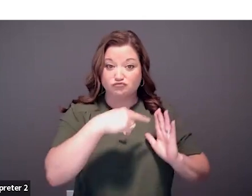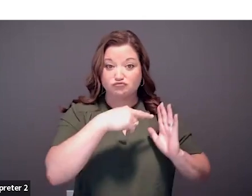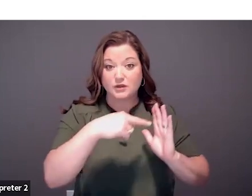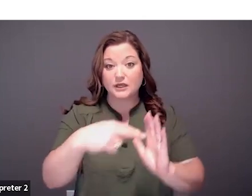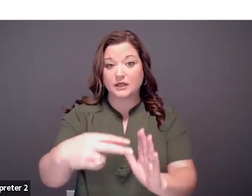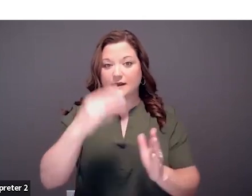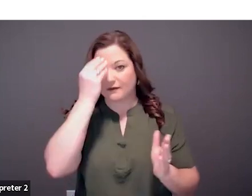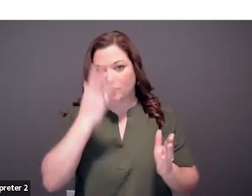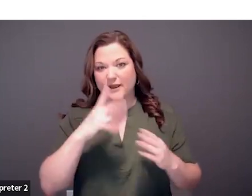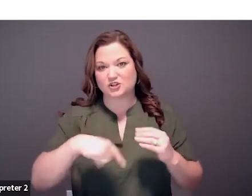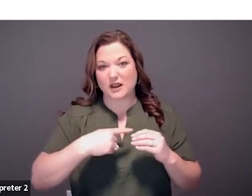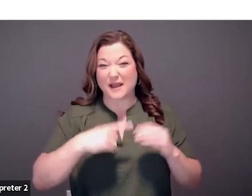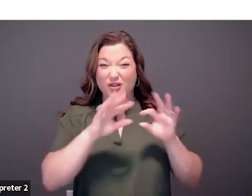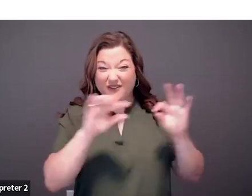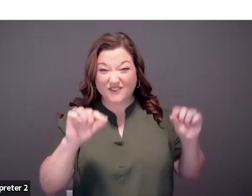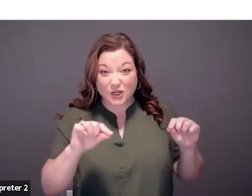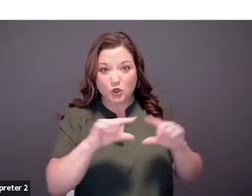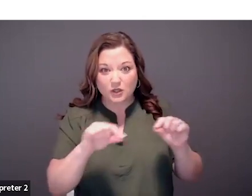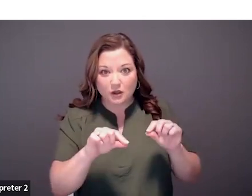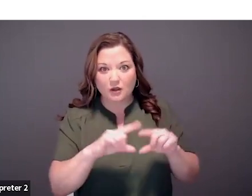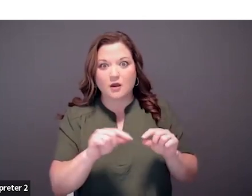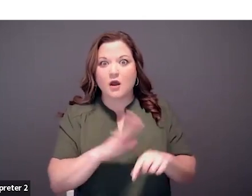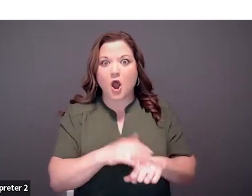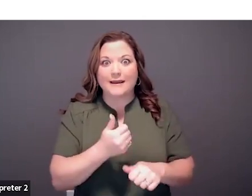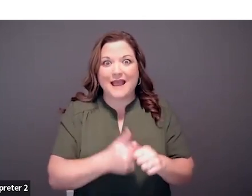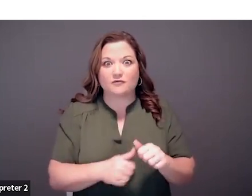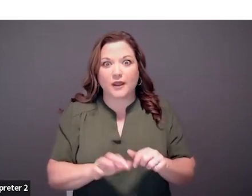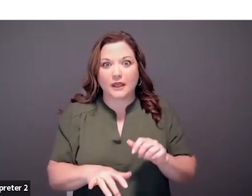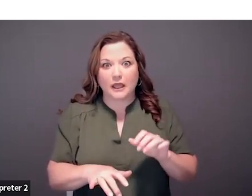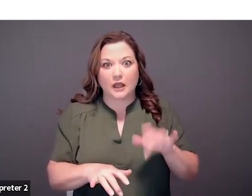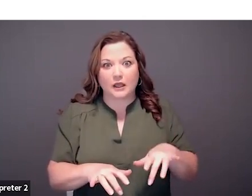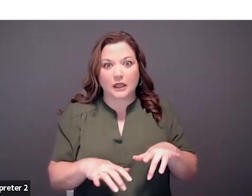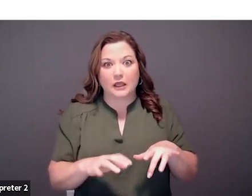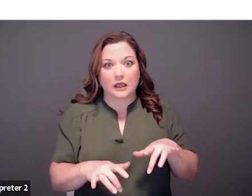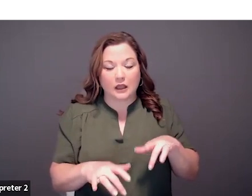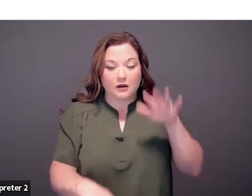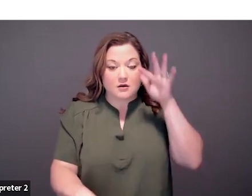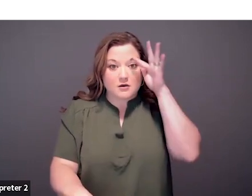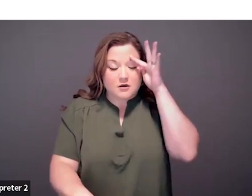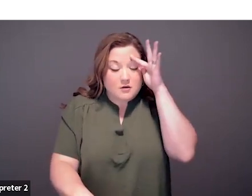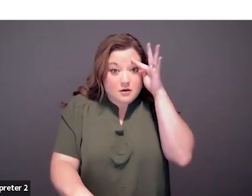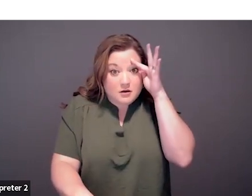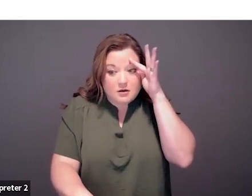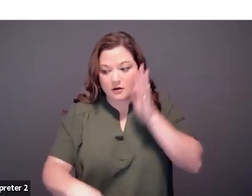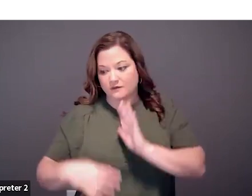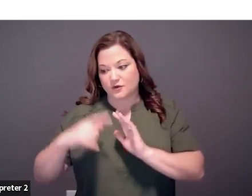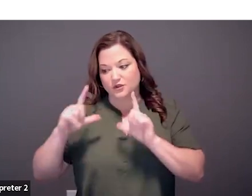the field on literally every single key press. This was incredibly annoying for the screen reader.